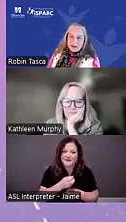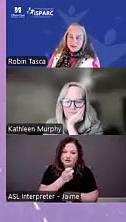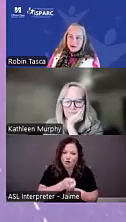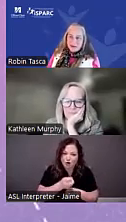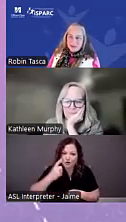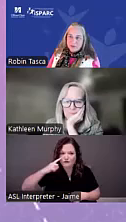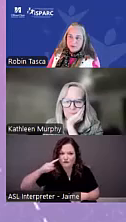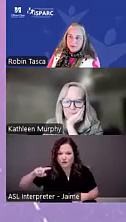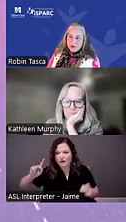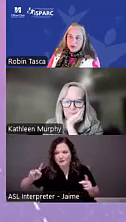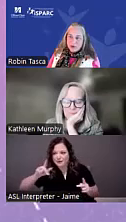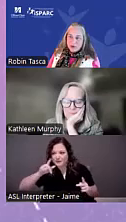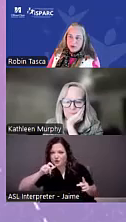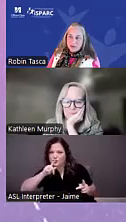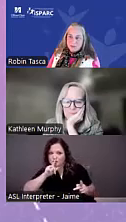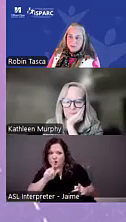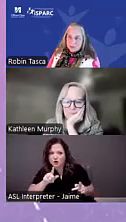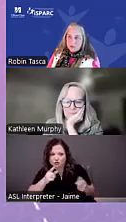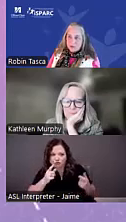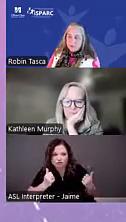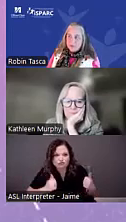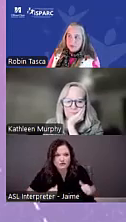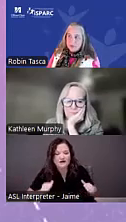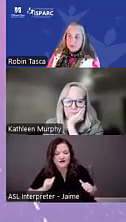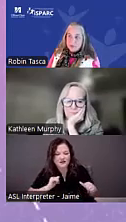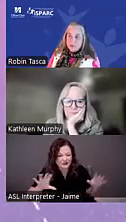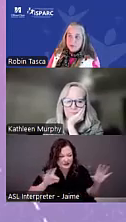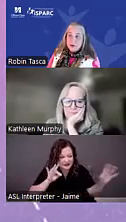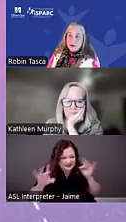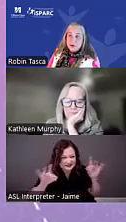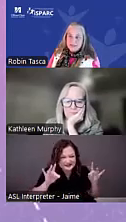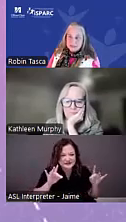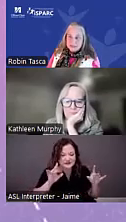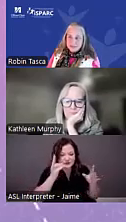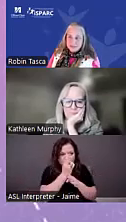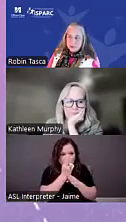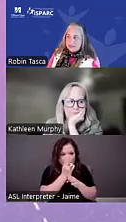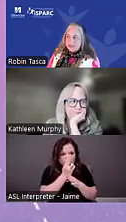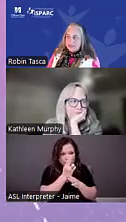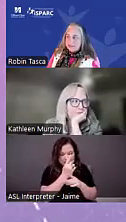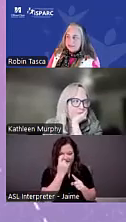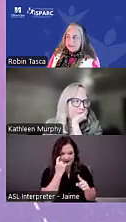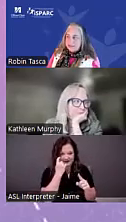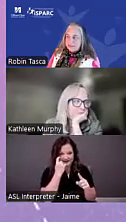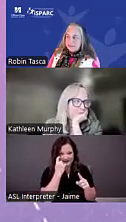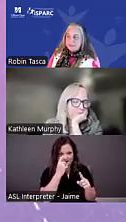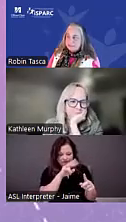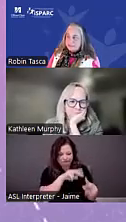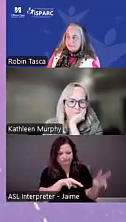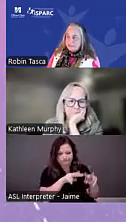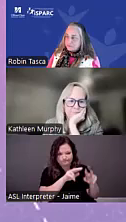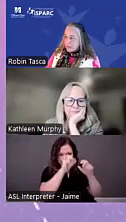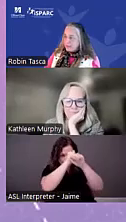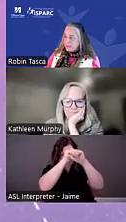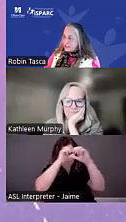are trying to use their mind's eye to visualize something.